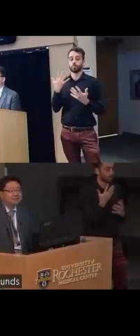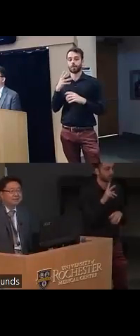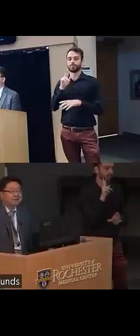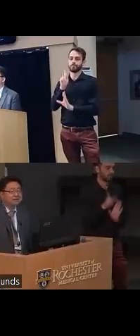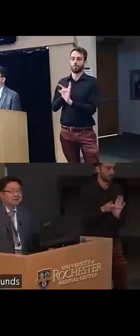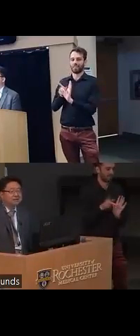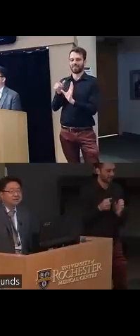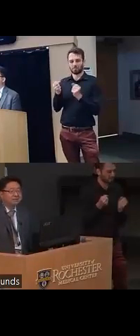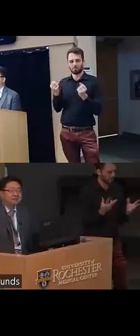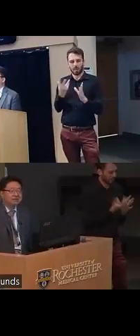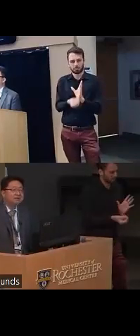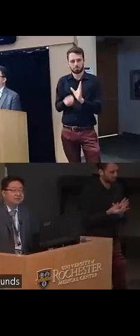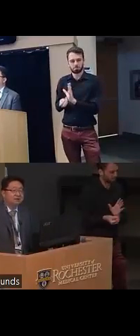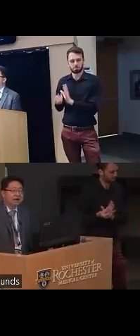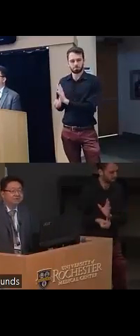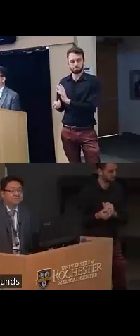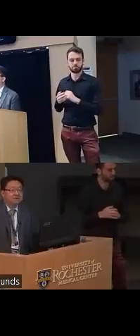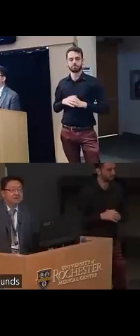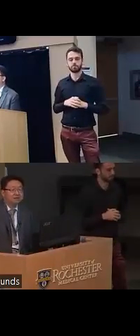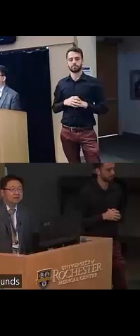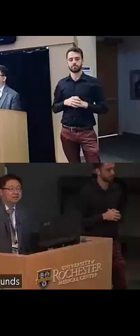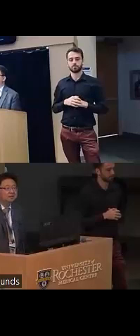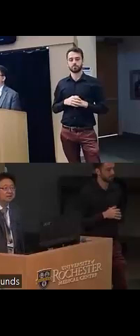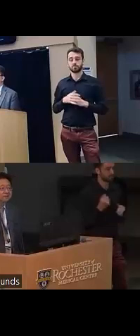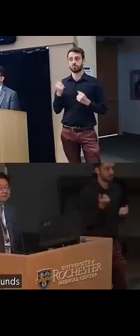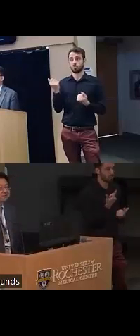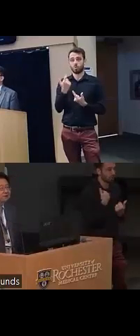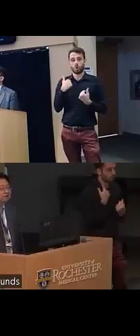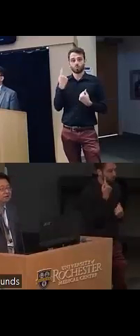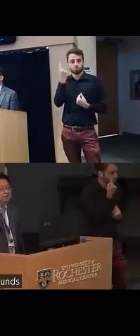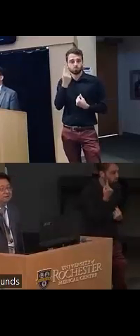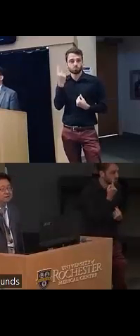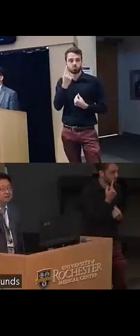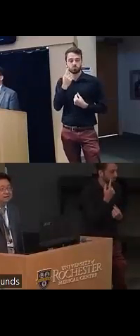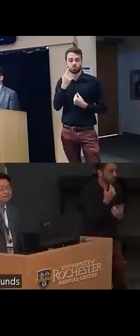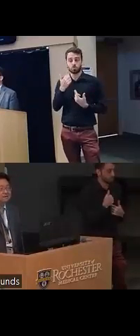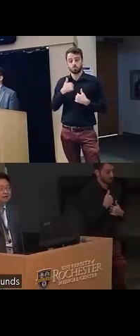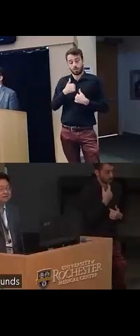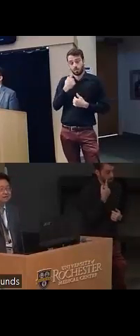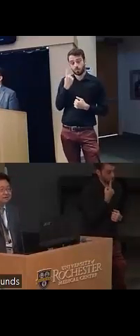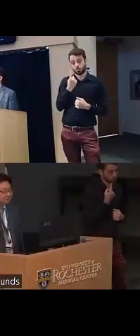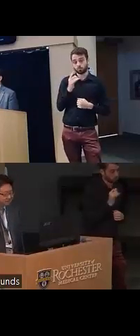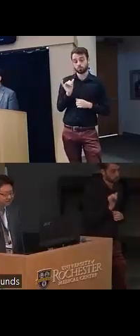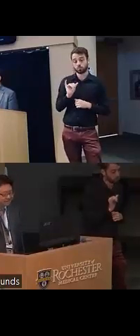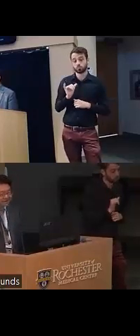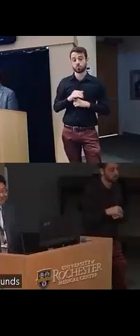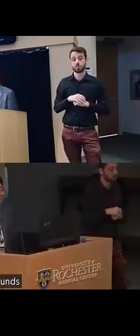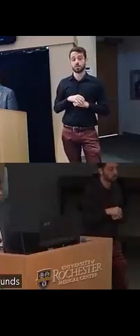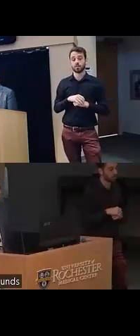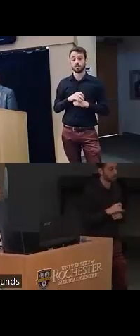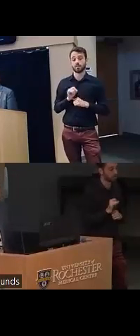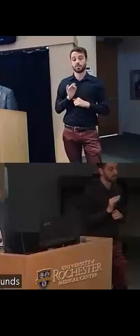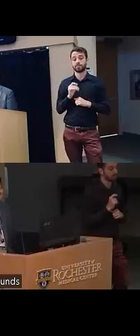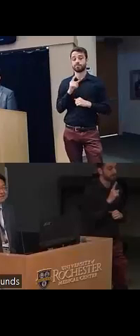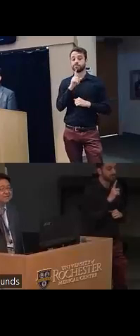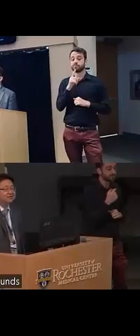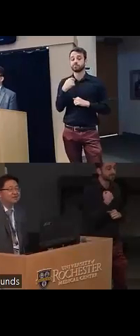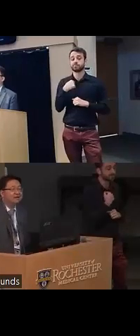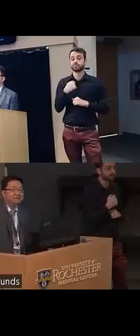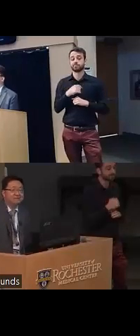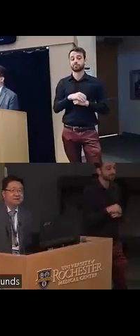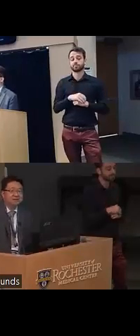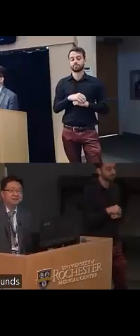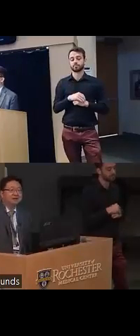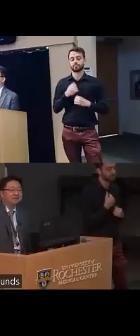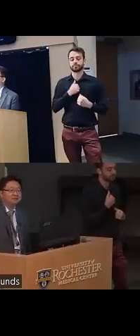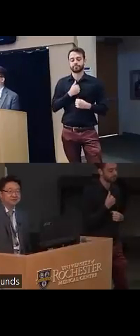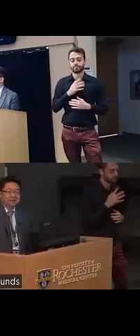gaps and we wonder I wonder if through the real sorry Relentless expansion that we have done over